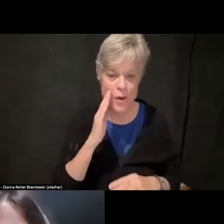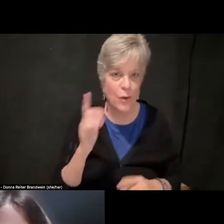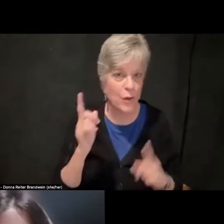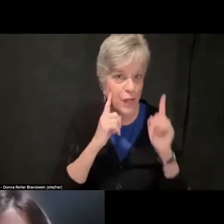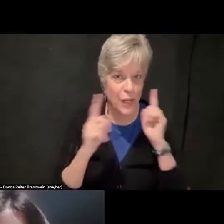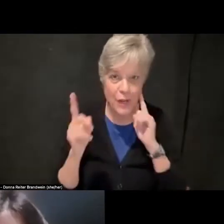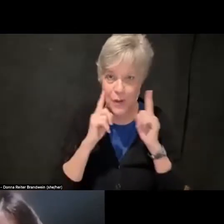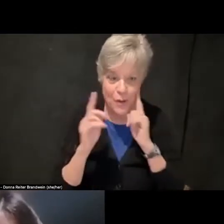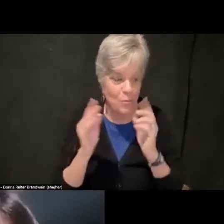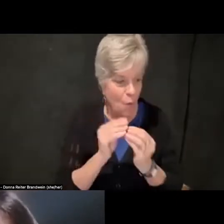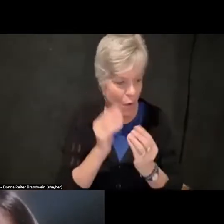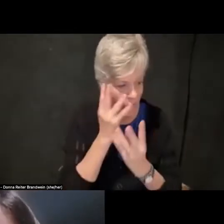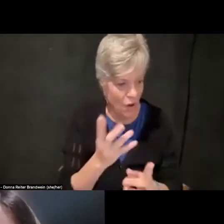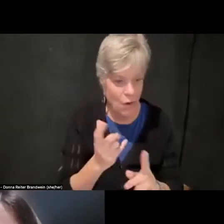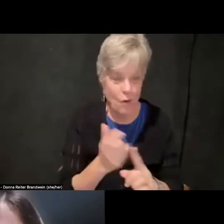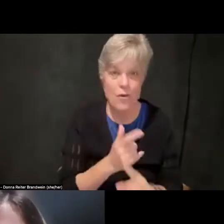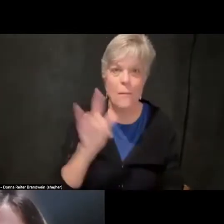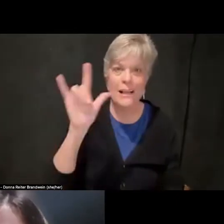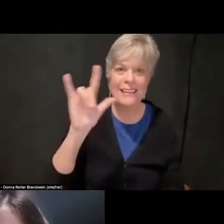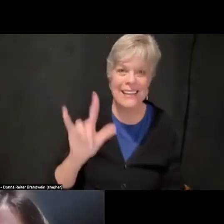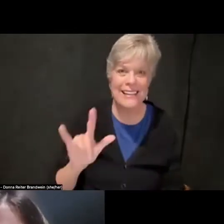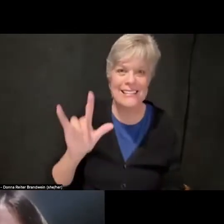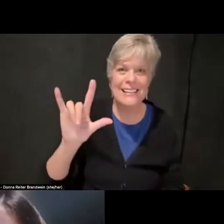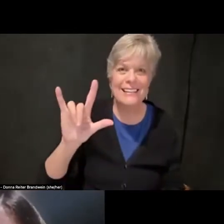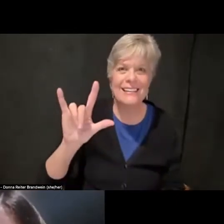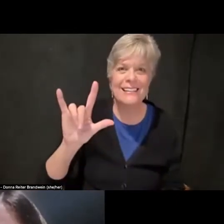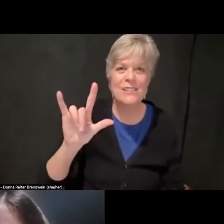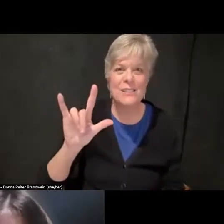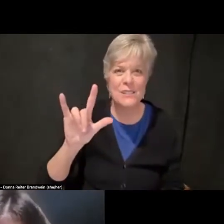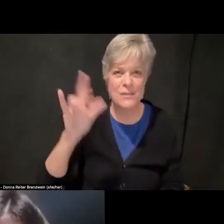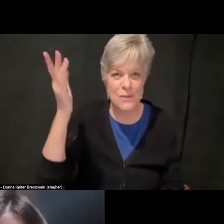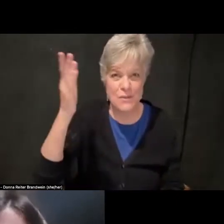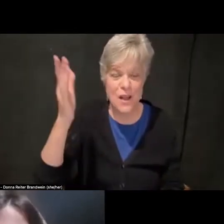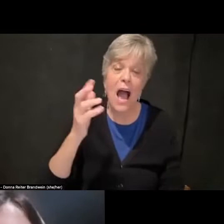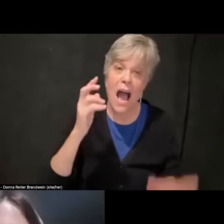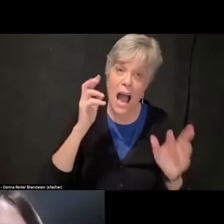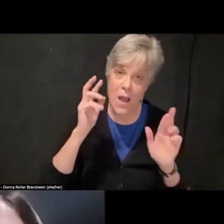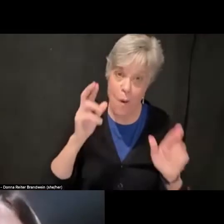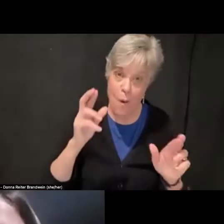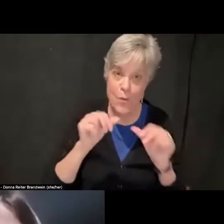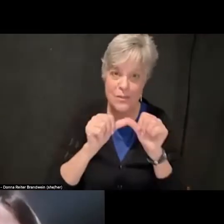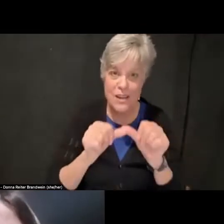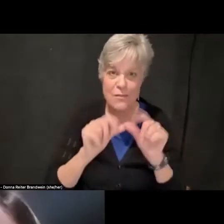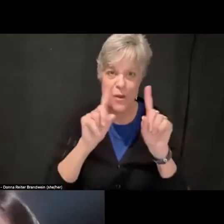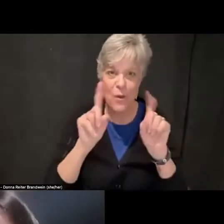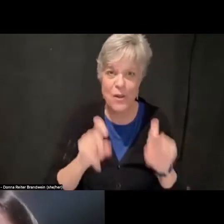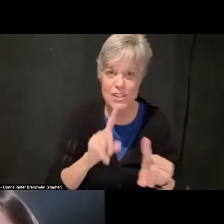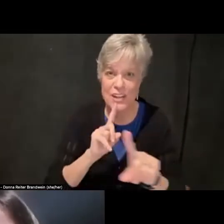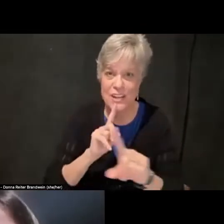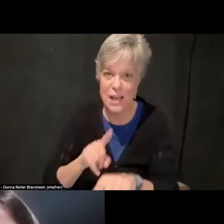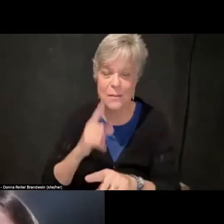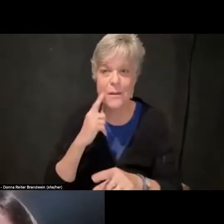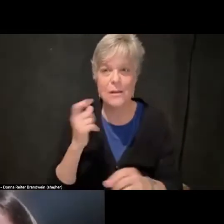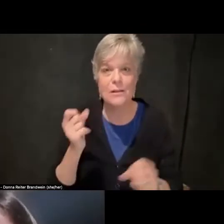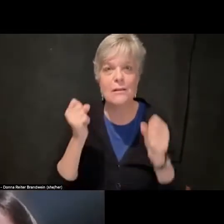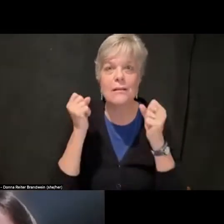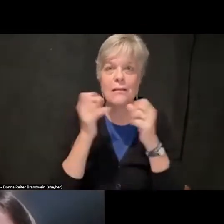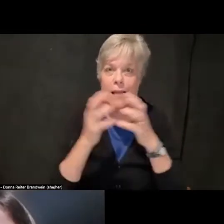from Liz's perspective, and I hope all of you hang out for the Q and A because there's a lot more and I'm just so excited.